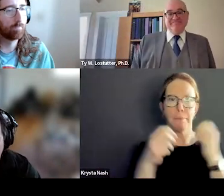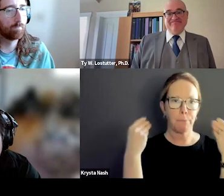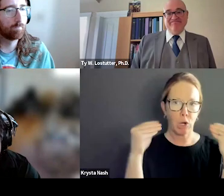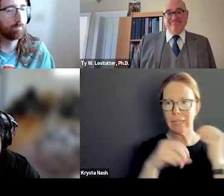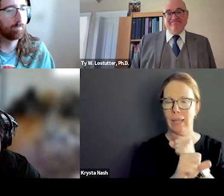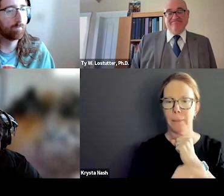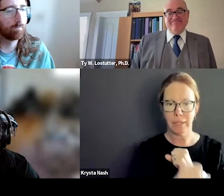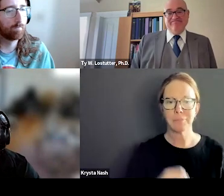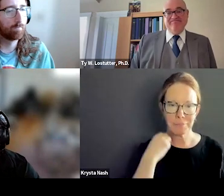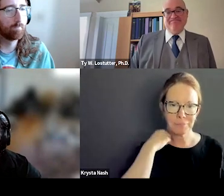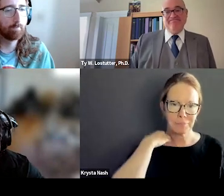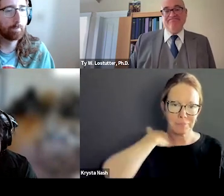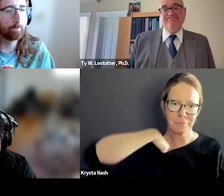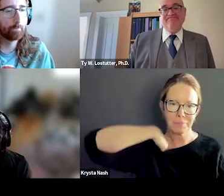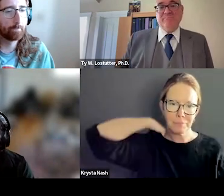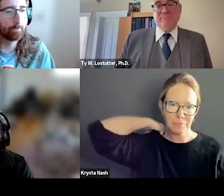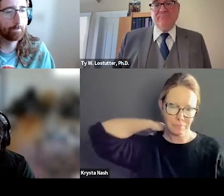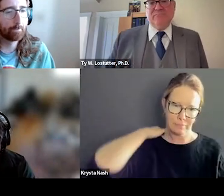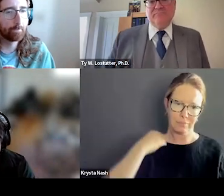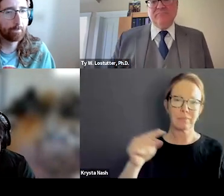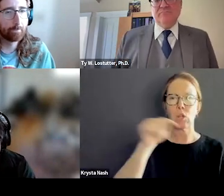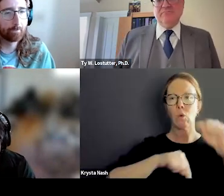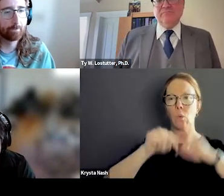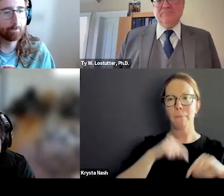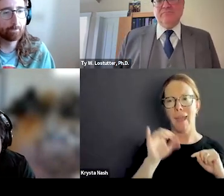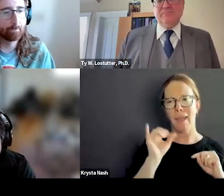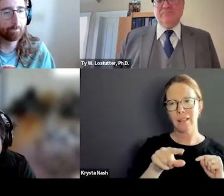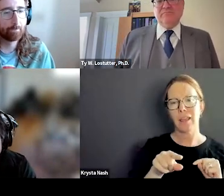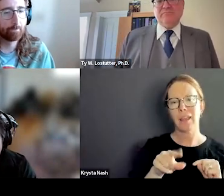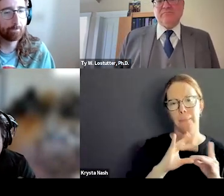Yeah, absolutely. And going back into that, like messaging in campaigns,